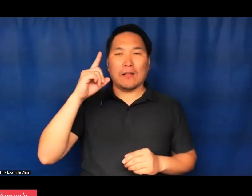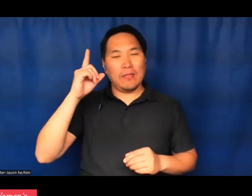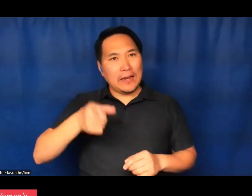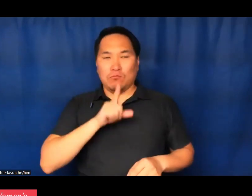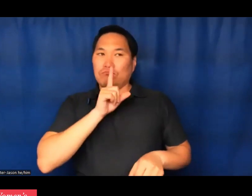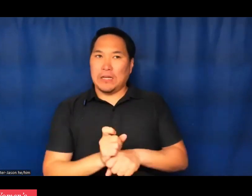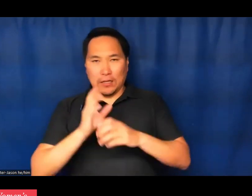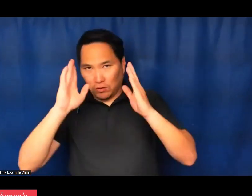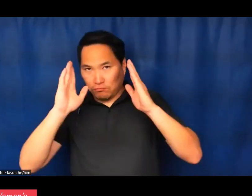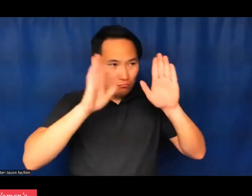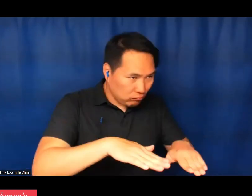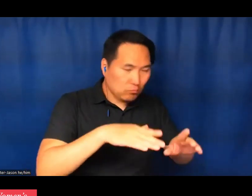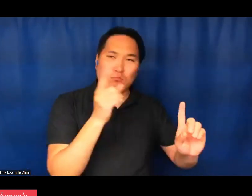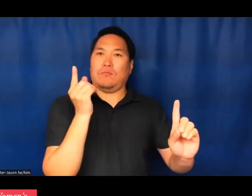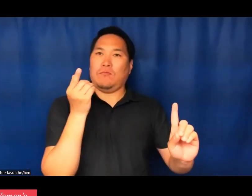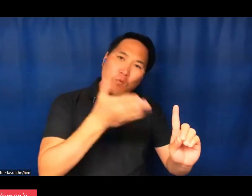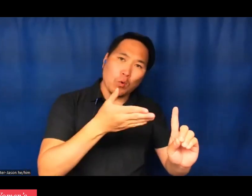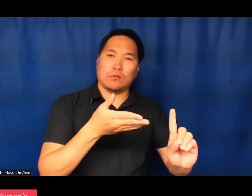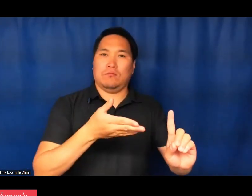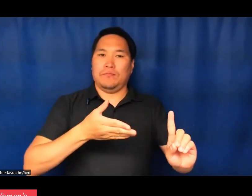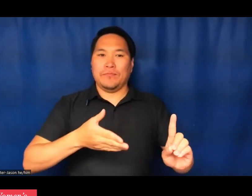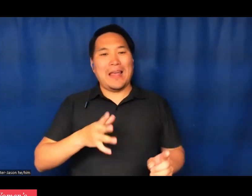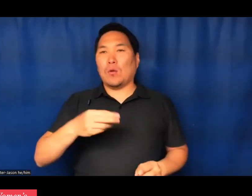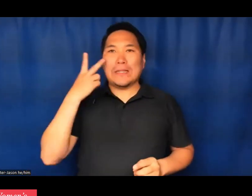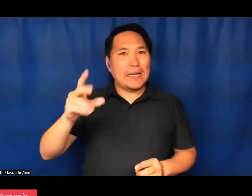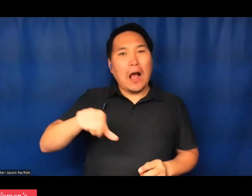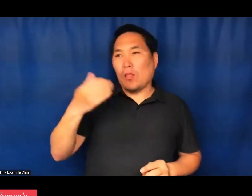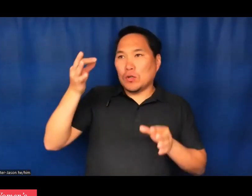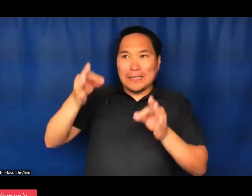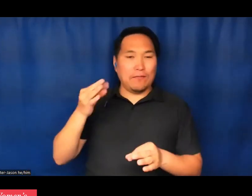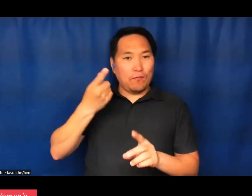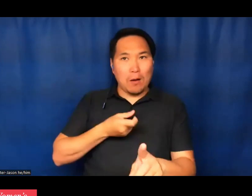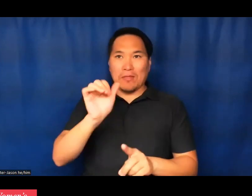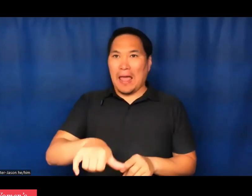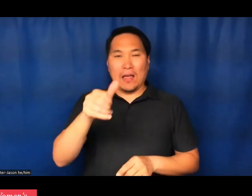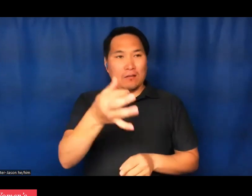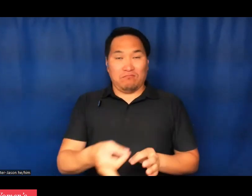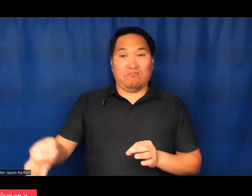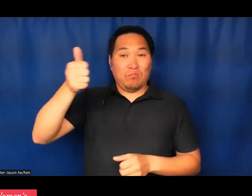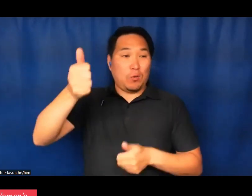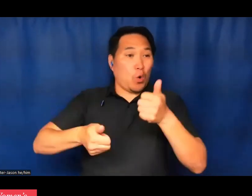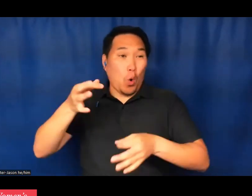And we saw so much of this in other decisions of the court in the term that ended in June,